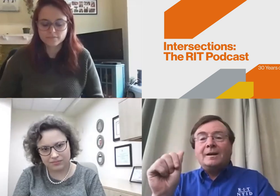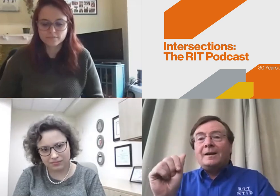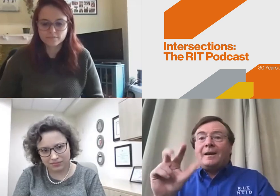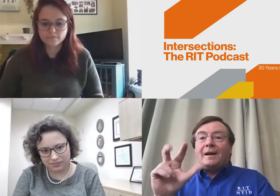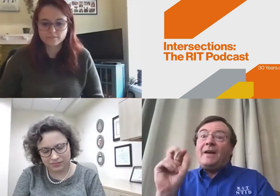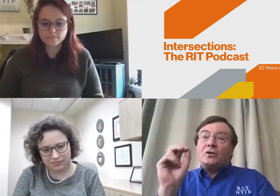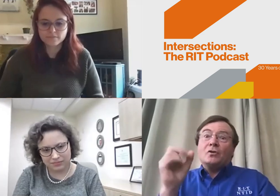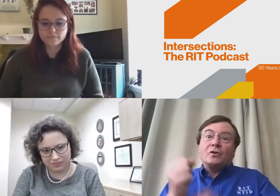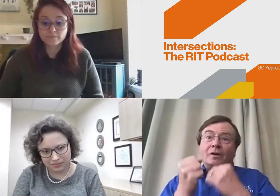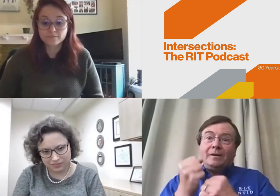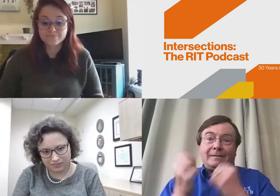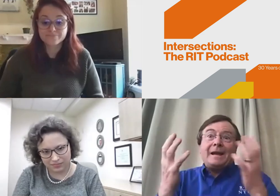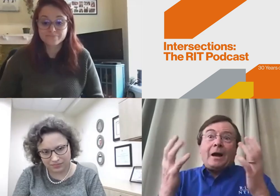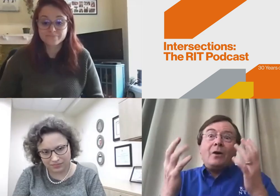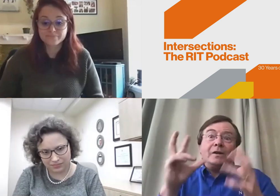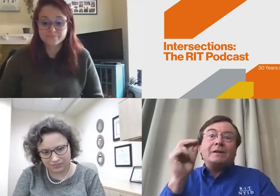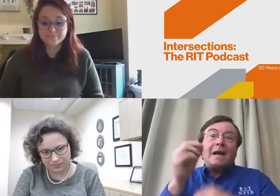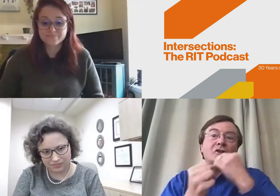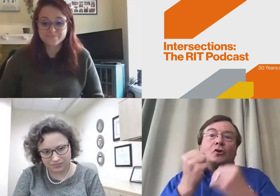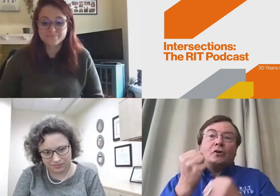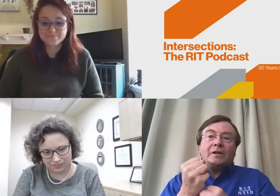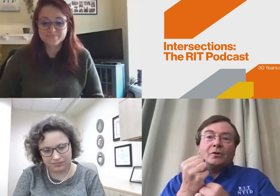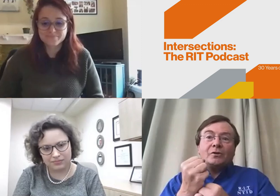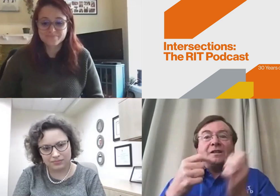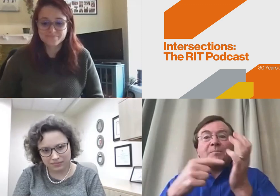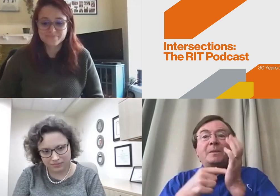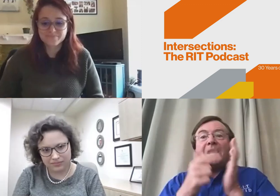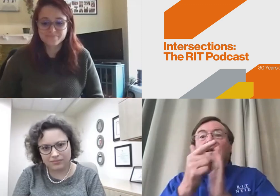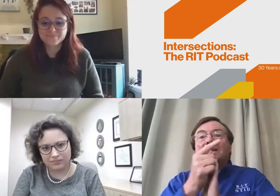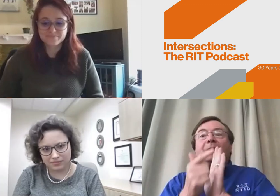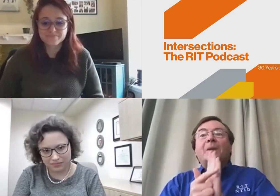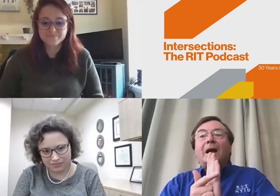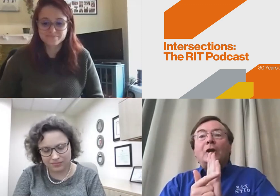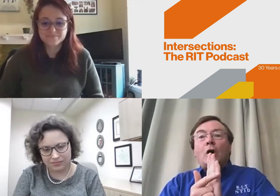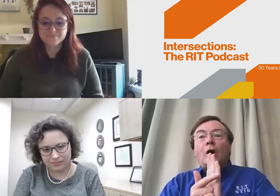Now, for the last 30 years it's been mandated by law.